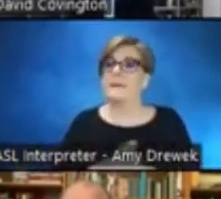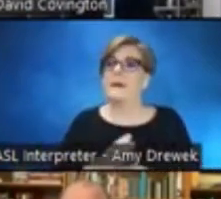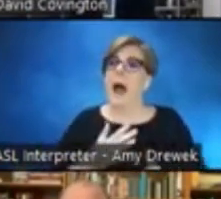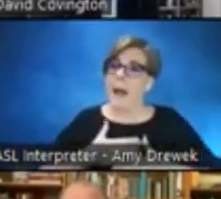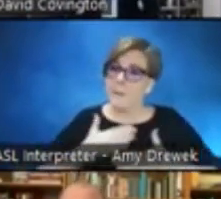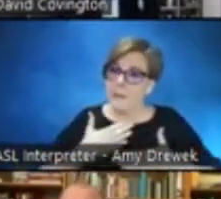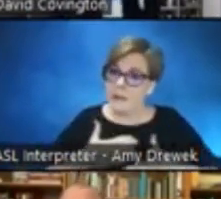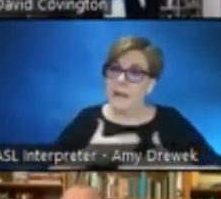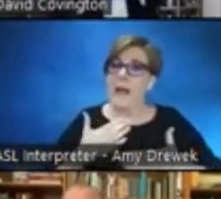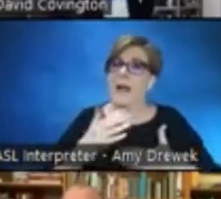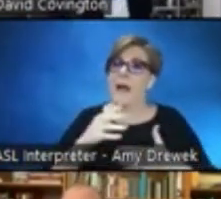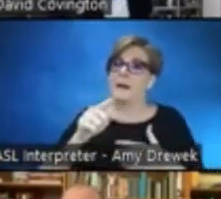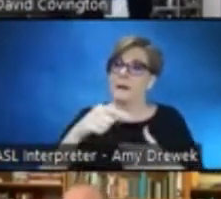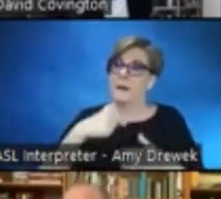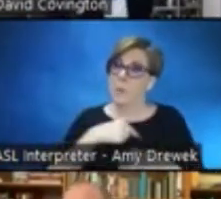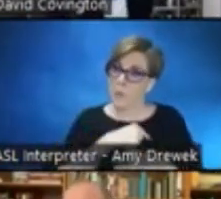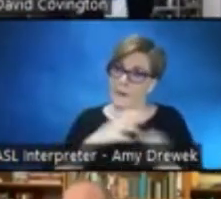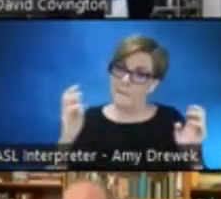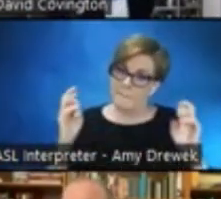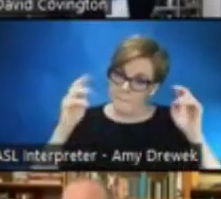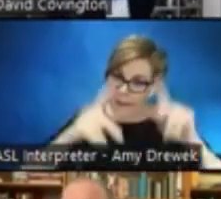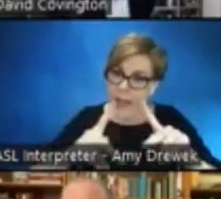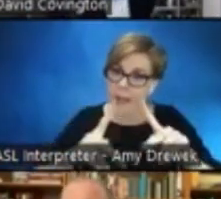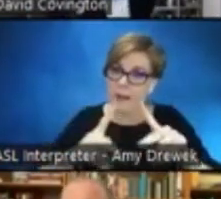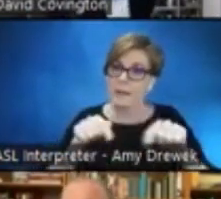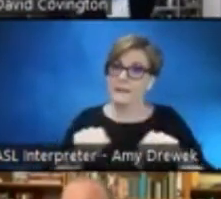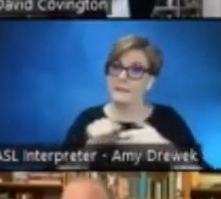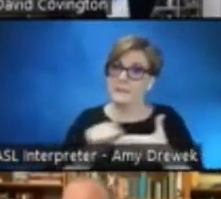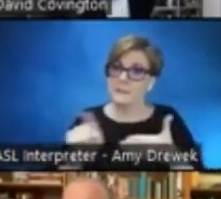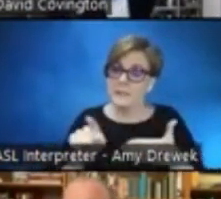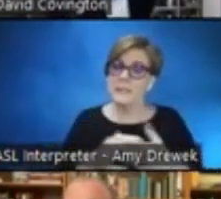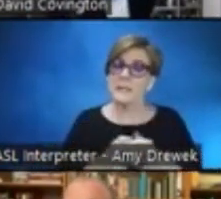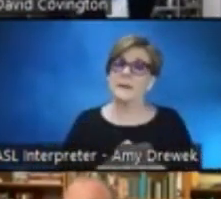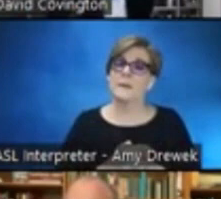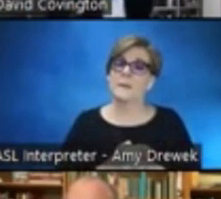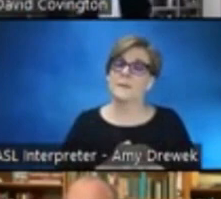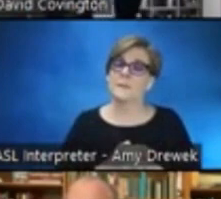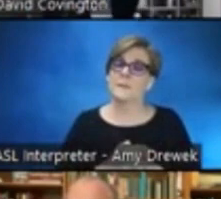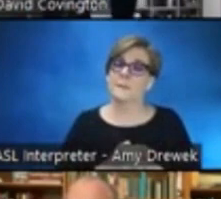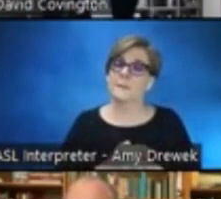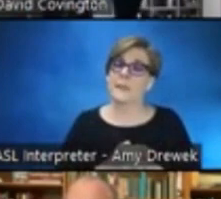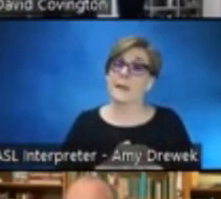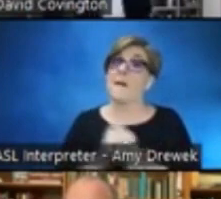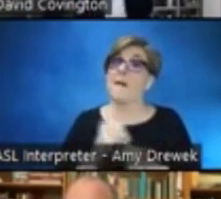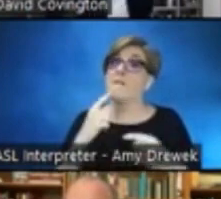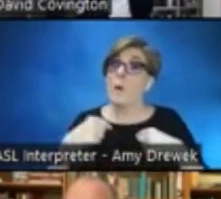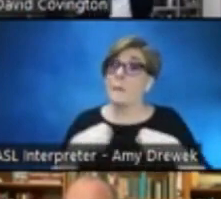GOING AGAIN. TO ME, THIS IS A UNIQUE EXPERIENCE WITH THE LEARNING